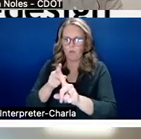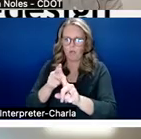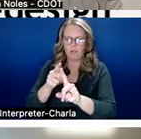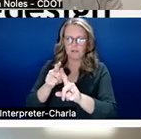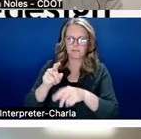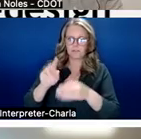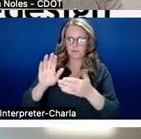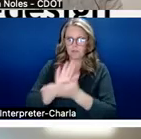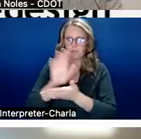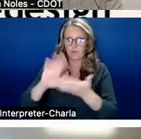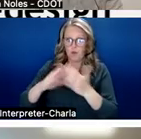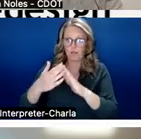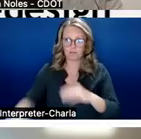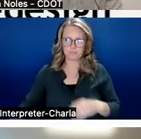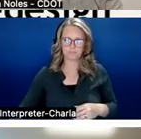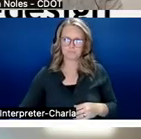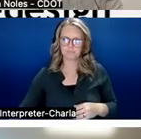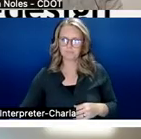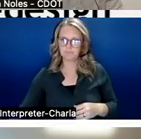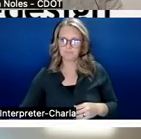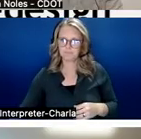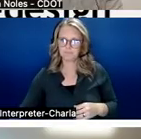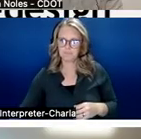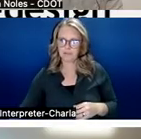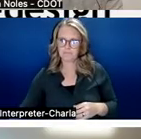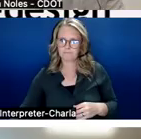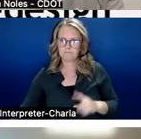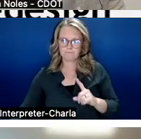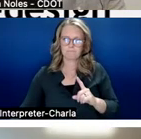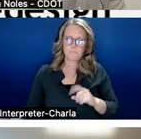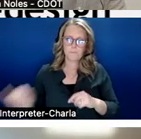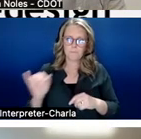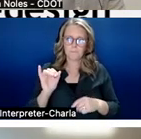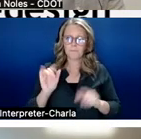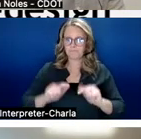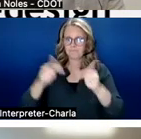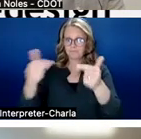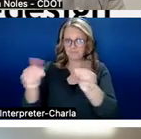Okay. Oh, and I should say, sorry. So in this section, you can see the curbside bus lanes.